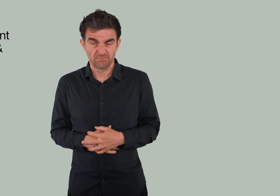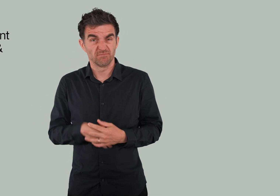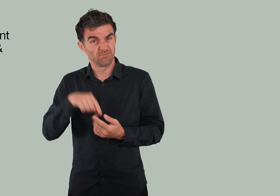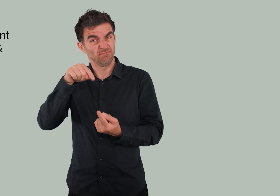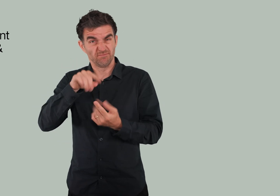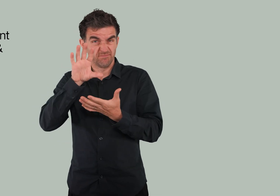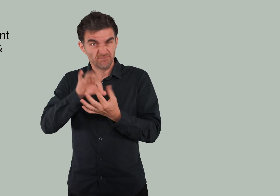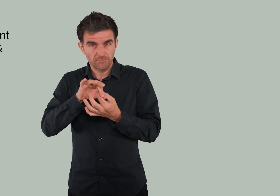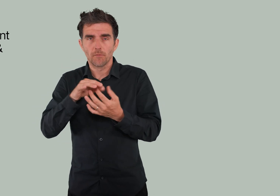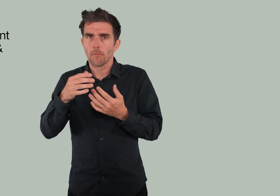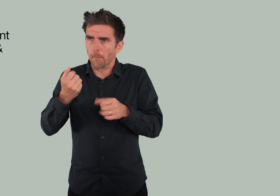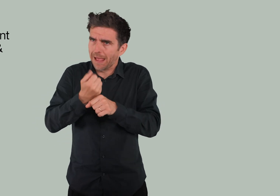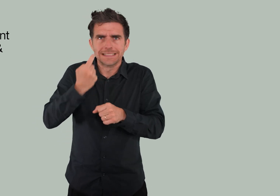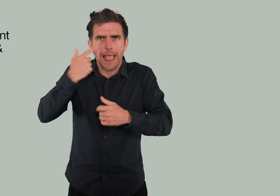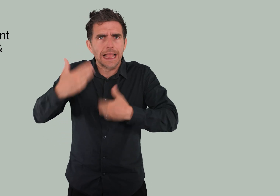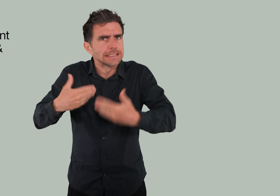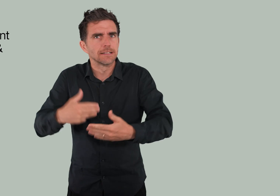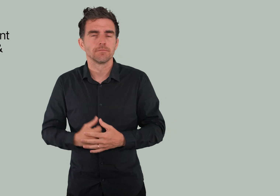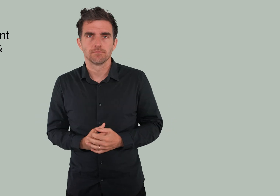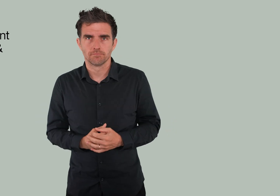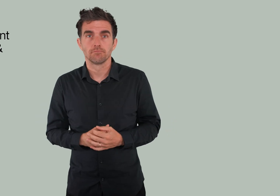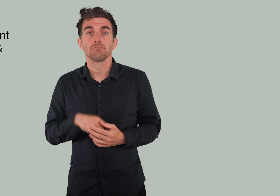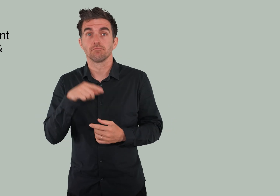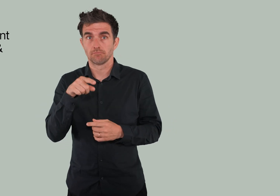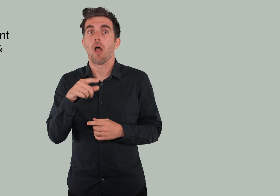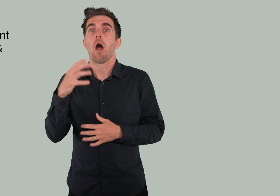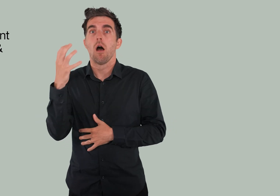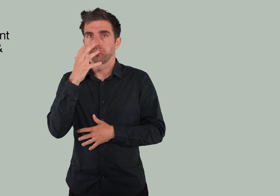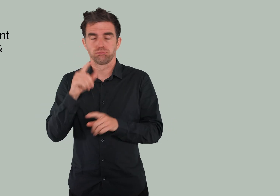6.7 The Make it Easy driver questions are where the greatest